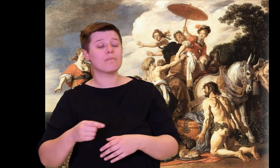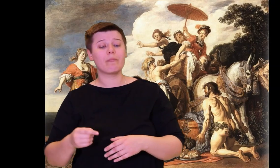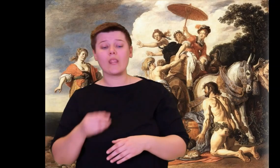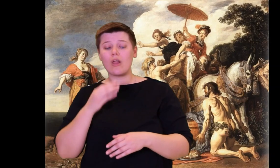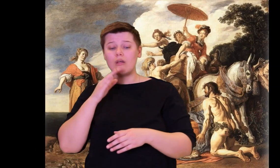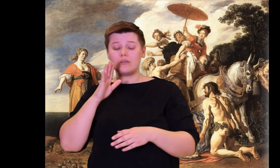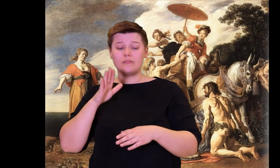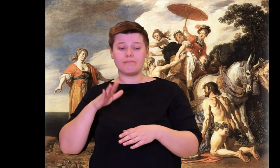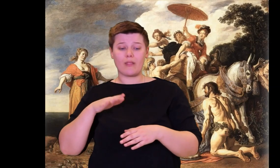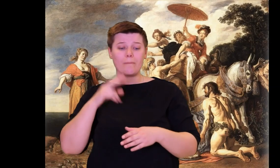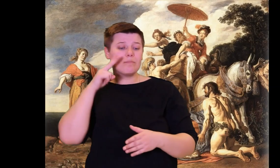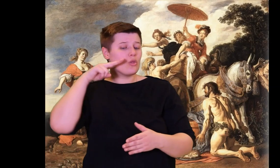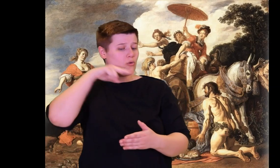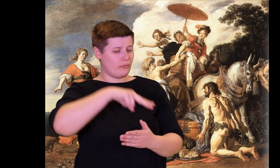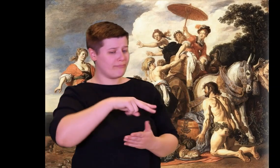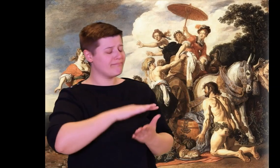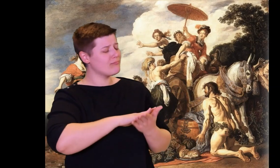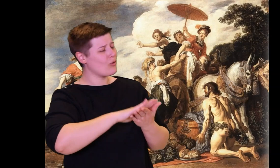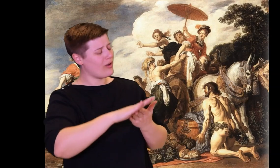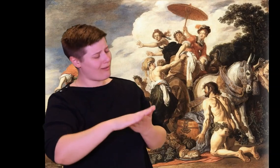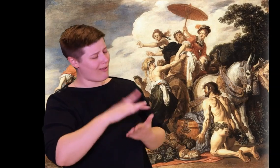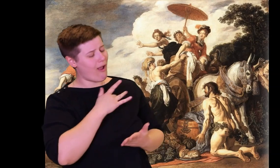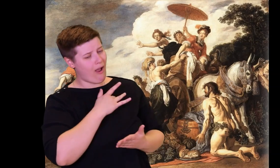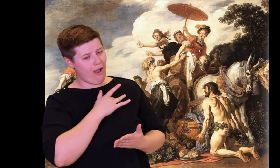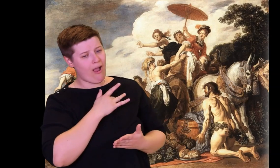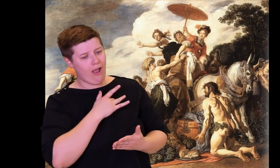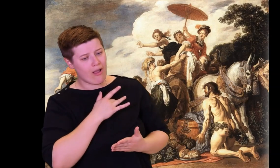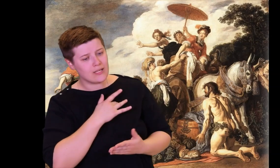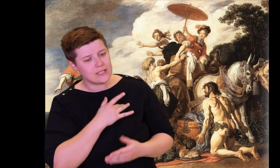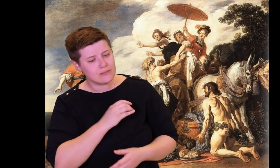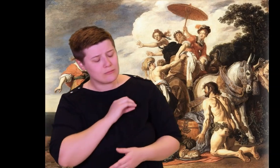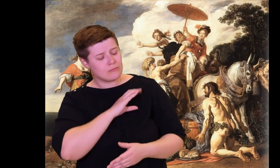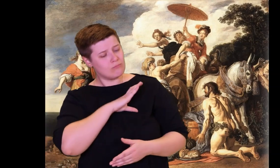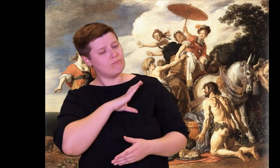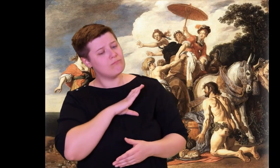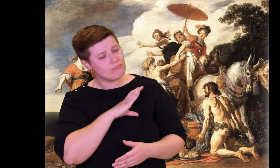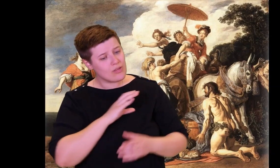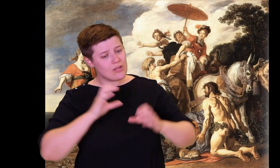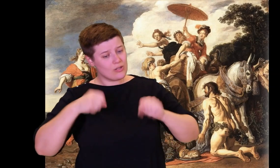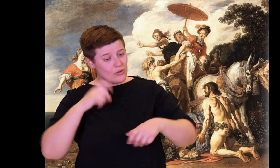It will be very easy finding it; a tiny child could guide you there. It is